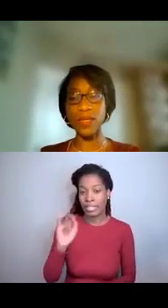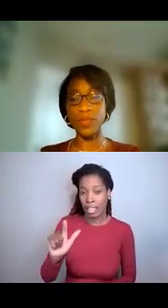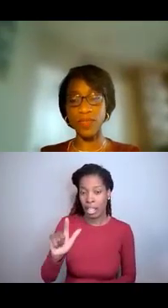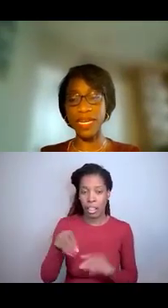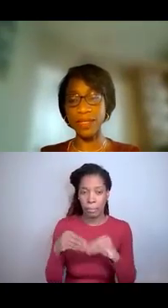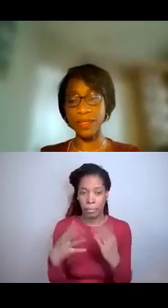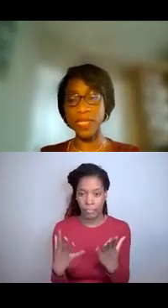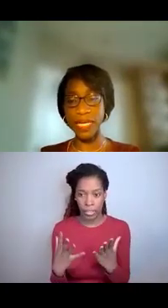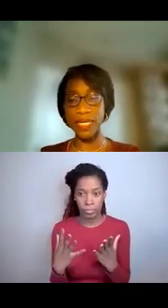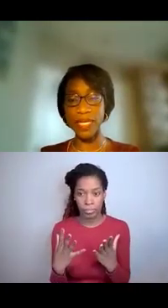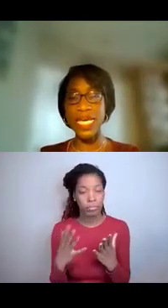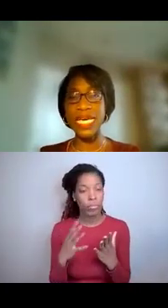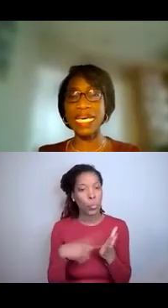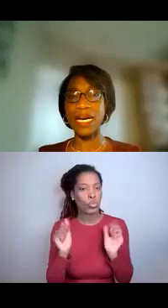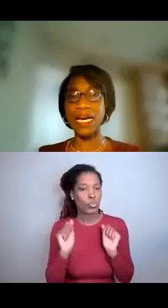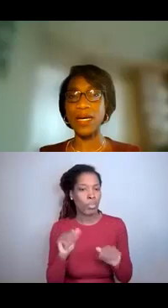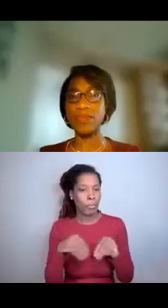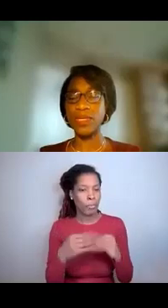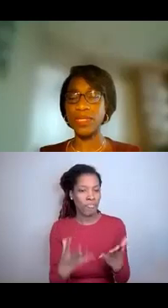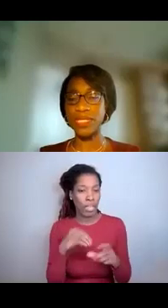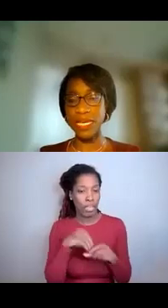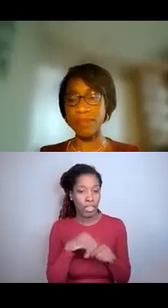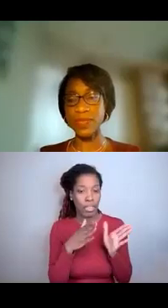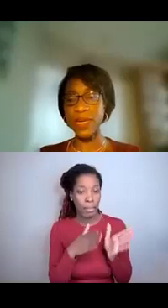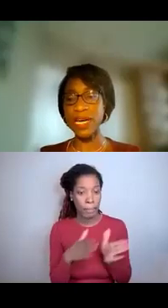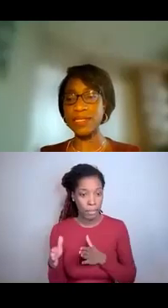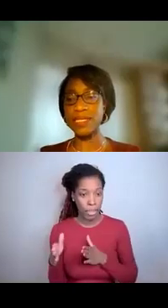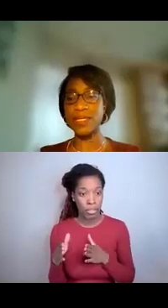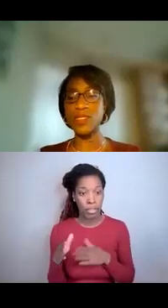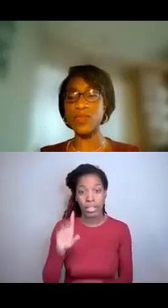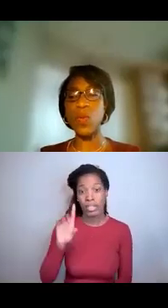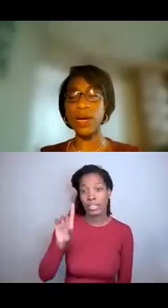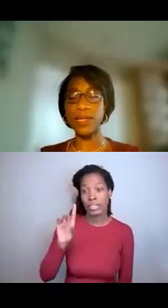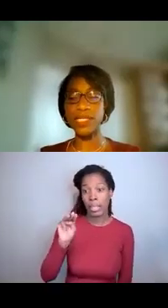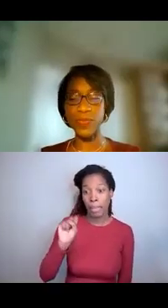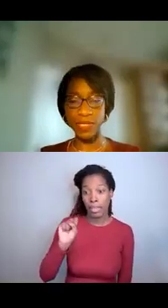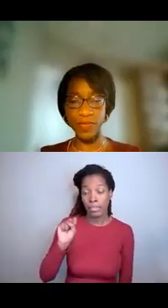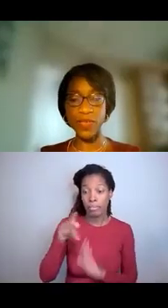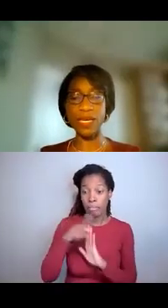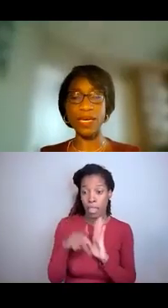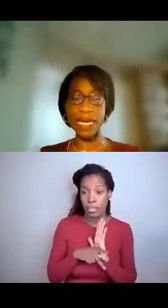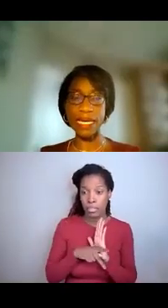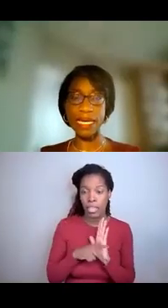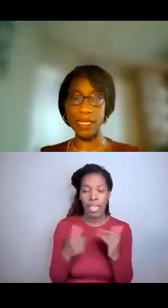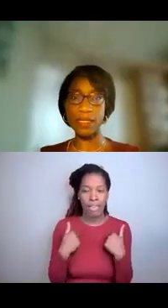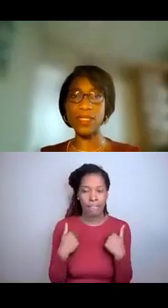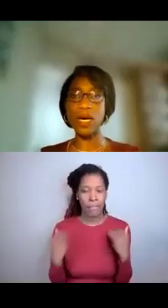that you can provide in the plan. With the DMS Policy, there is more specific guidance